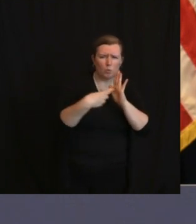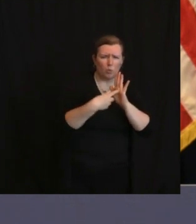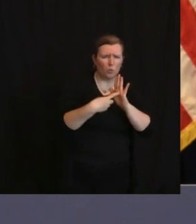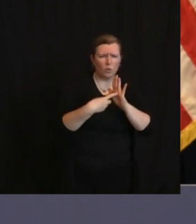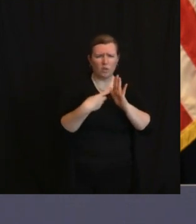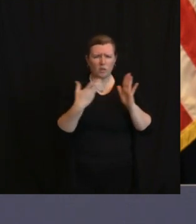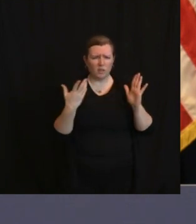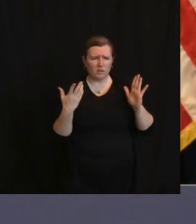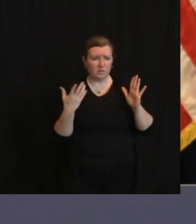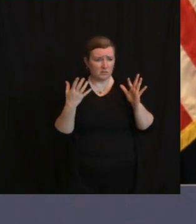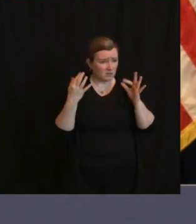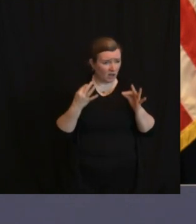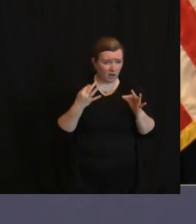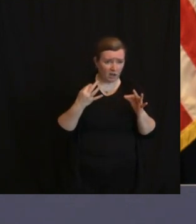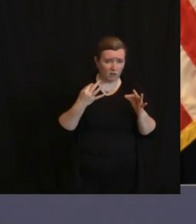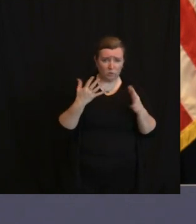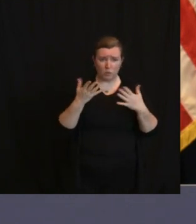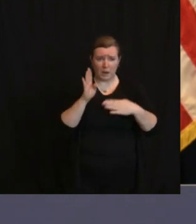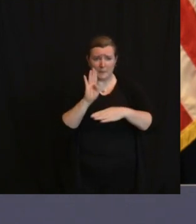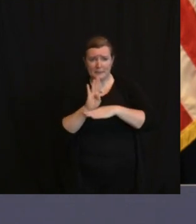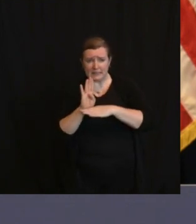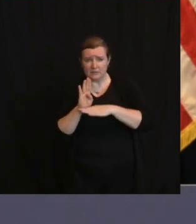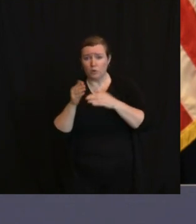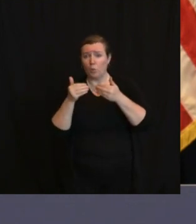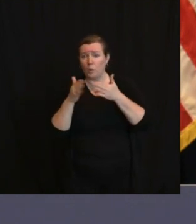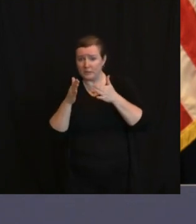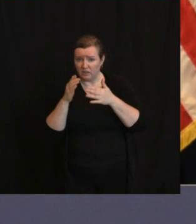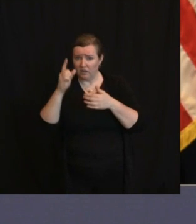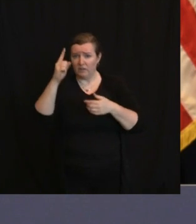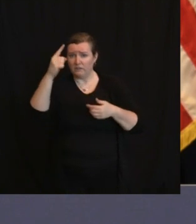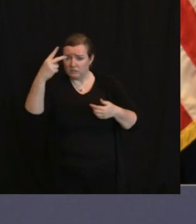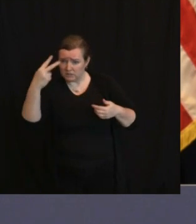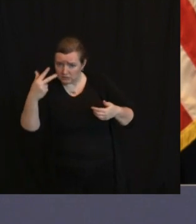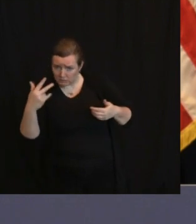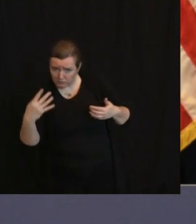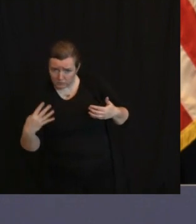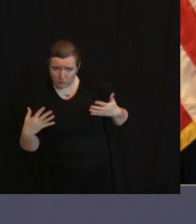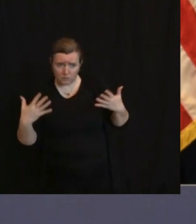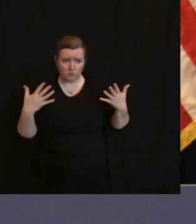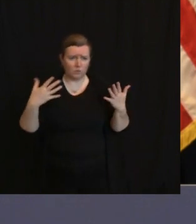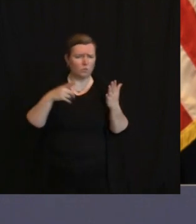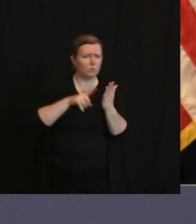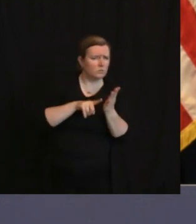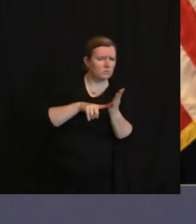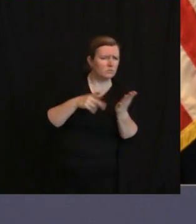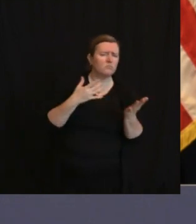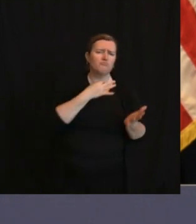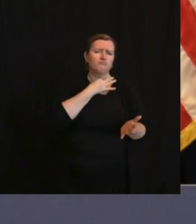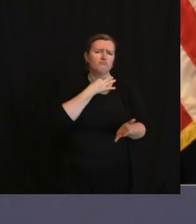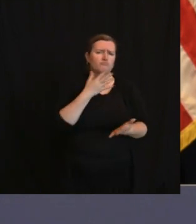RECOVERY COMMISSION, COULD YOU TALK ABOUT THEIR ROLE IN DECIDING WHAT TYPES OF BUSINESSES WILL BEGIN TO REOPEN